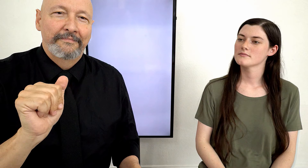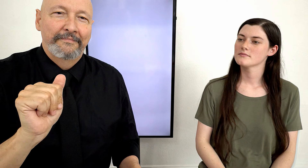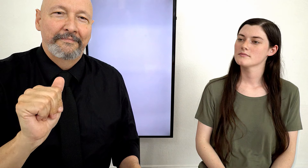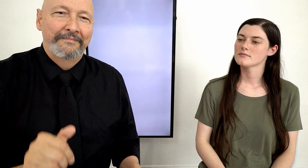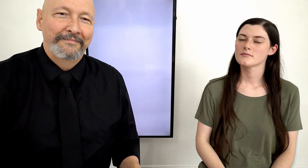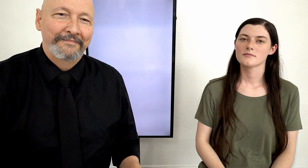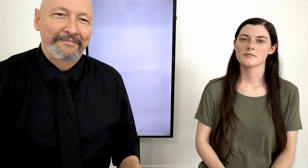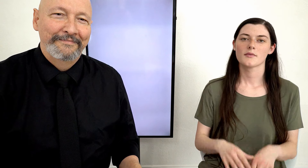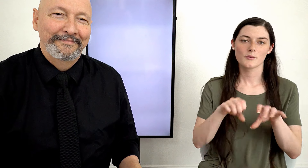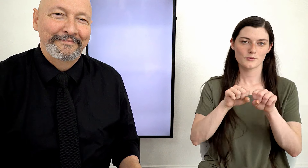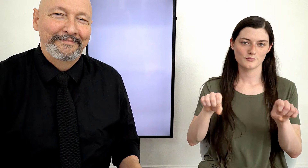bologna